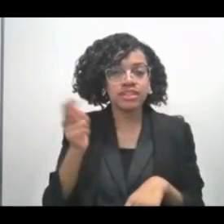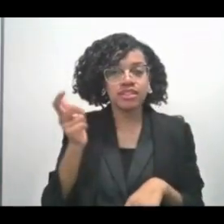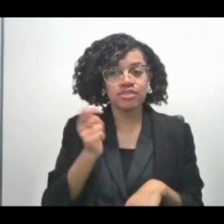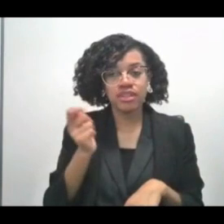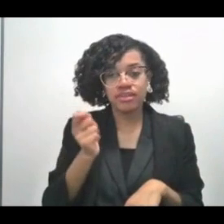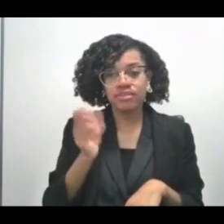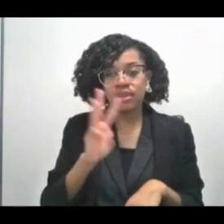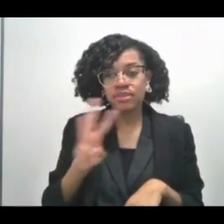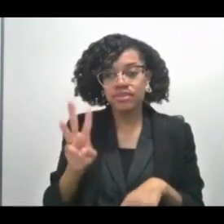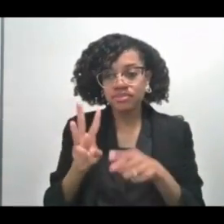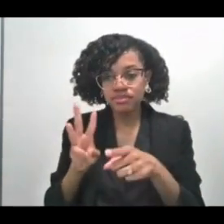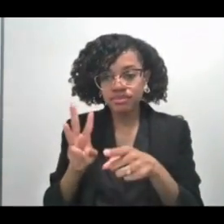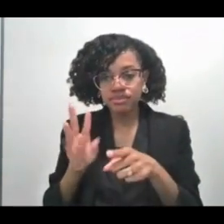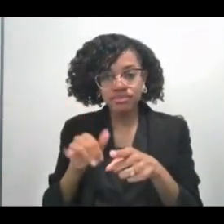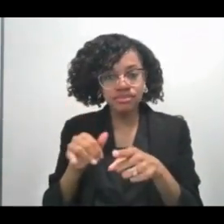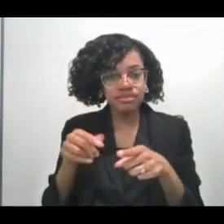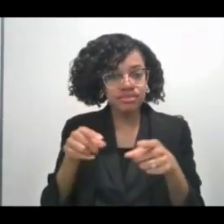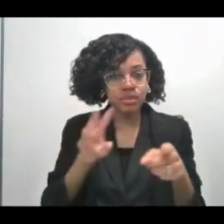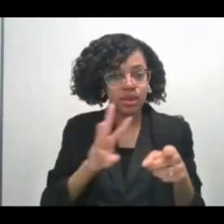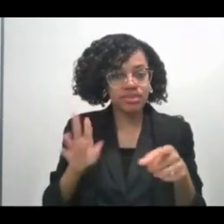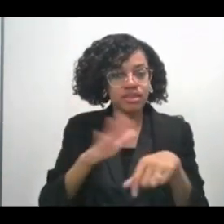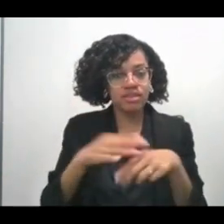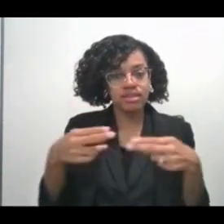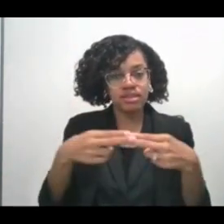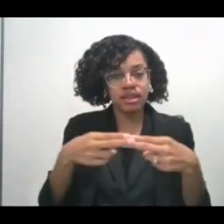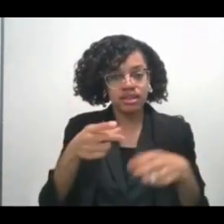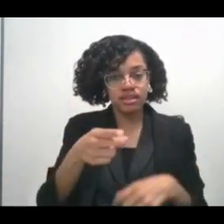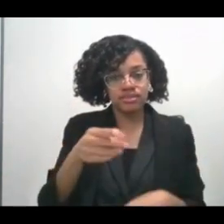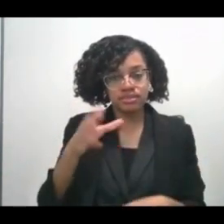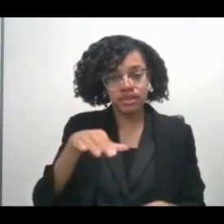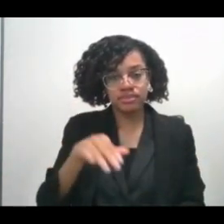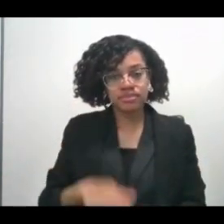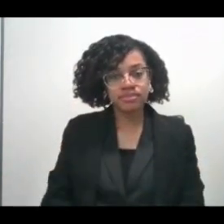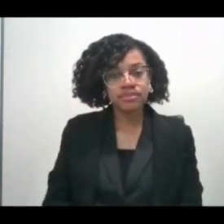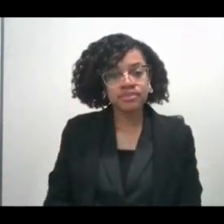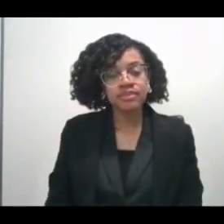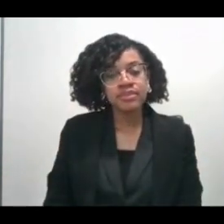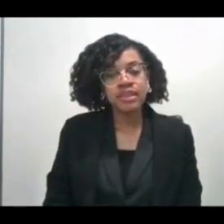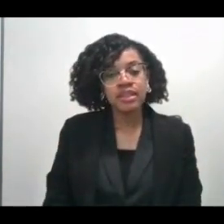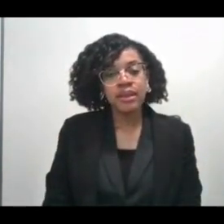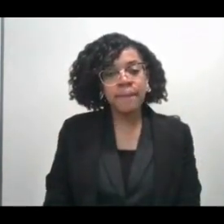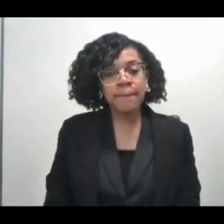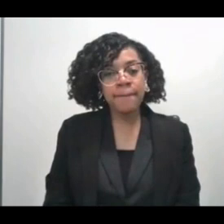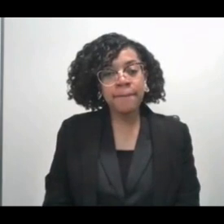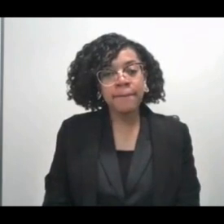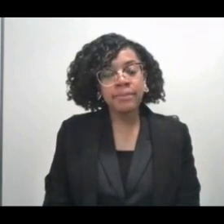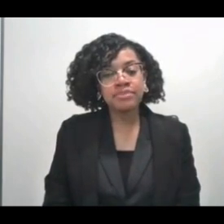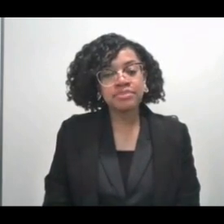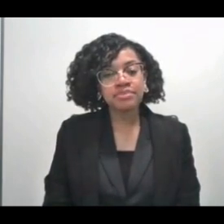on the slide here. But priority will be given to projects that